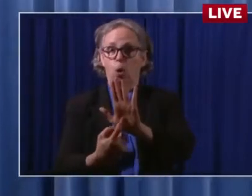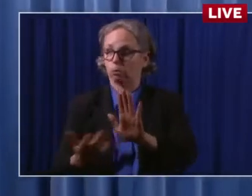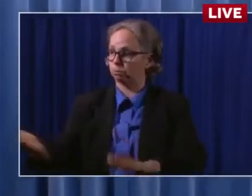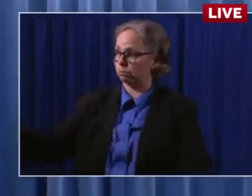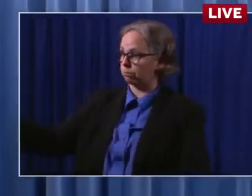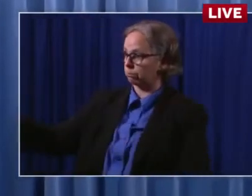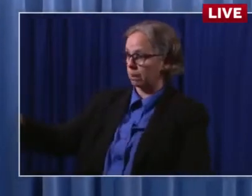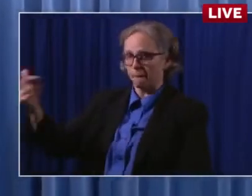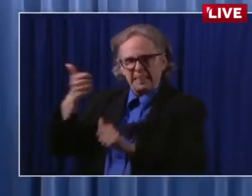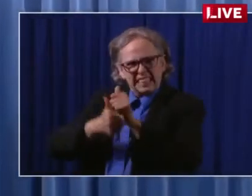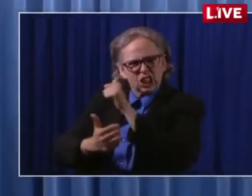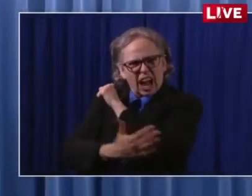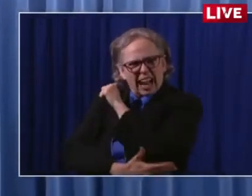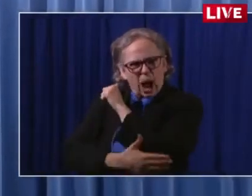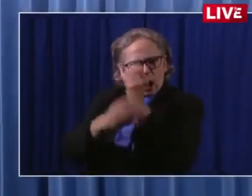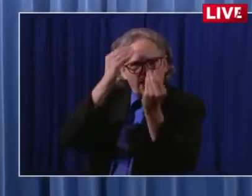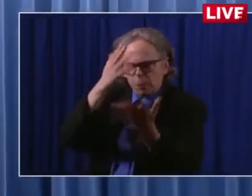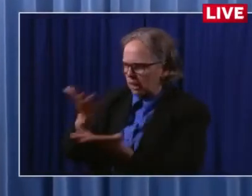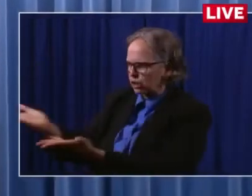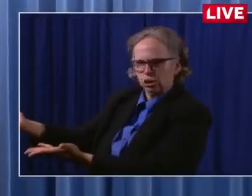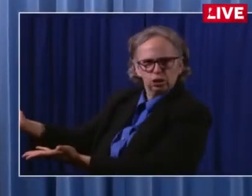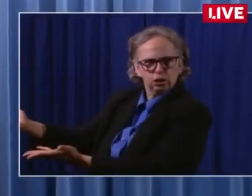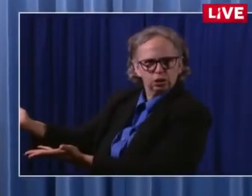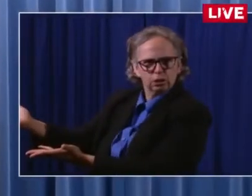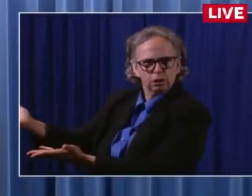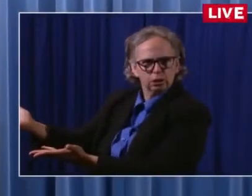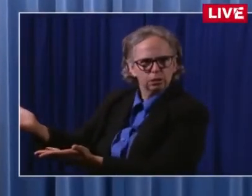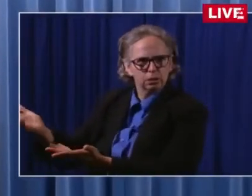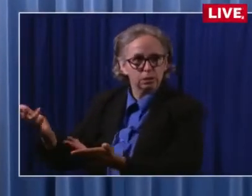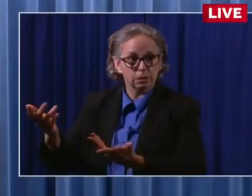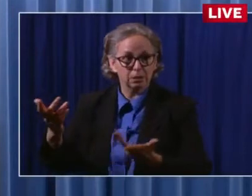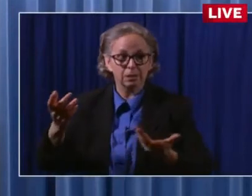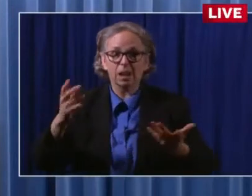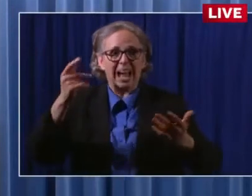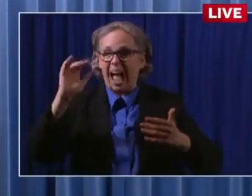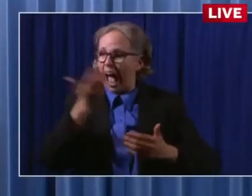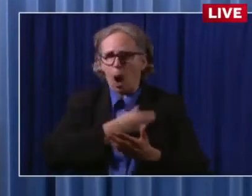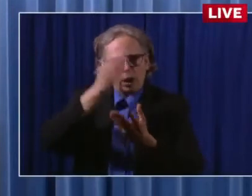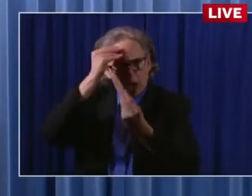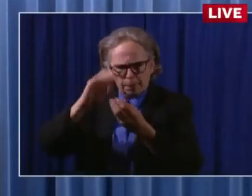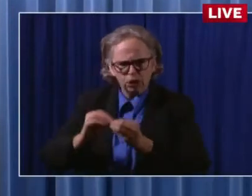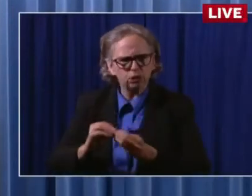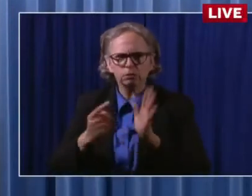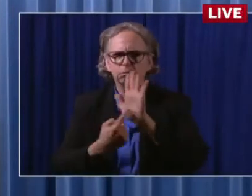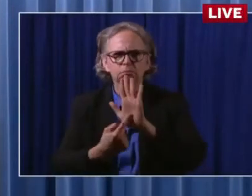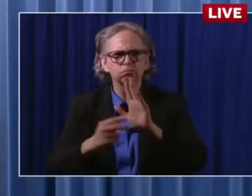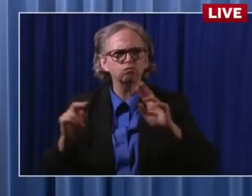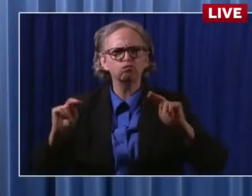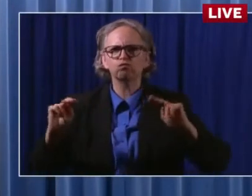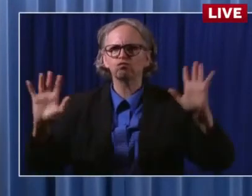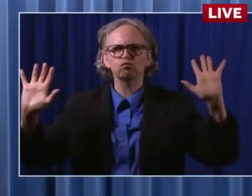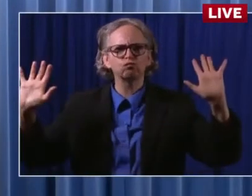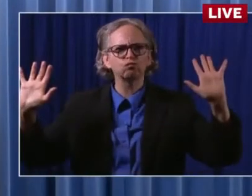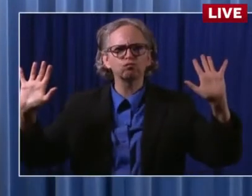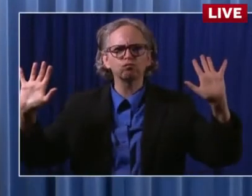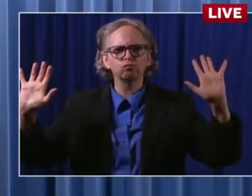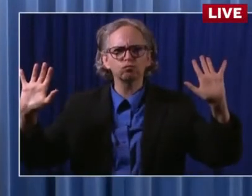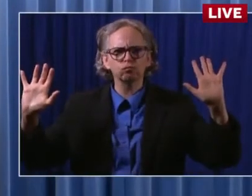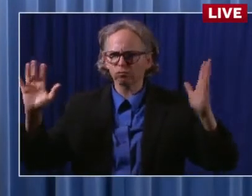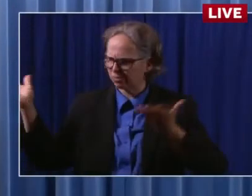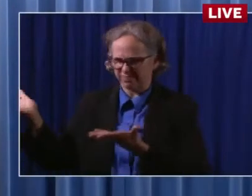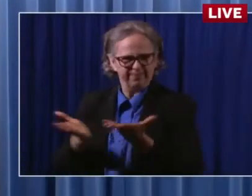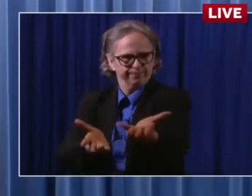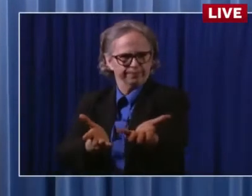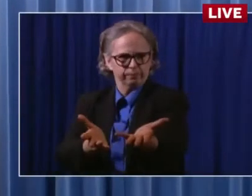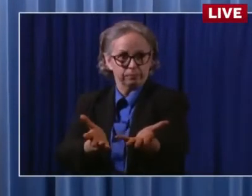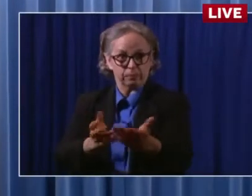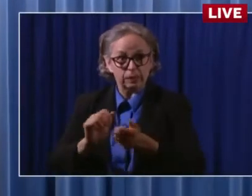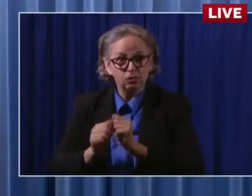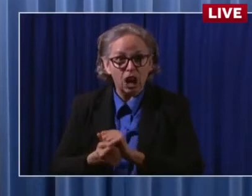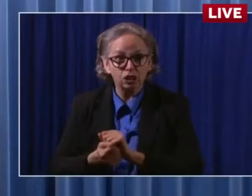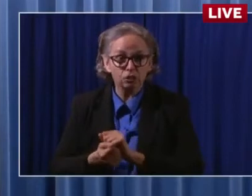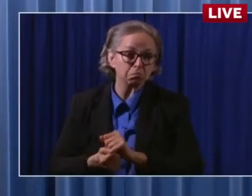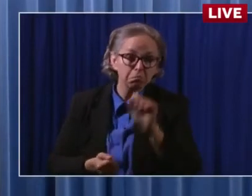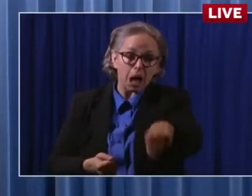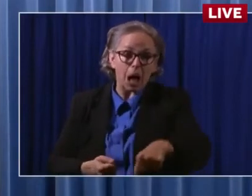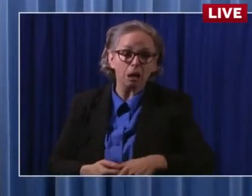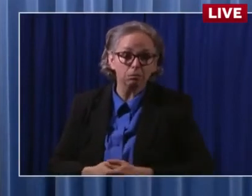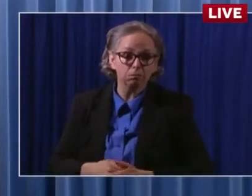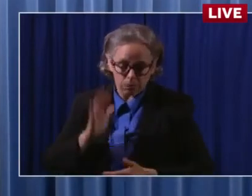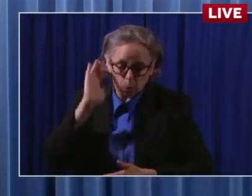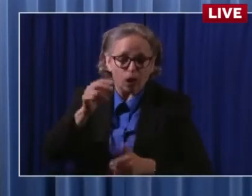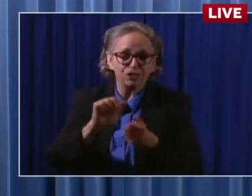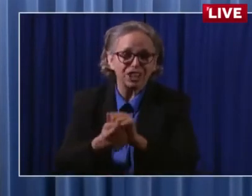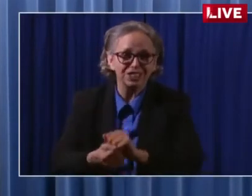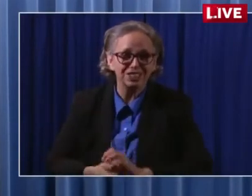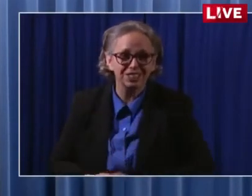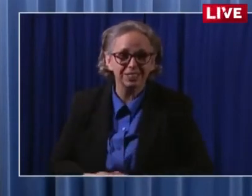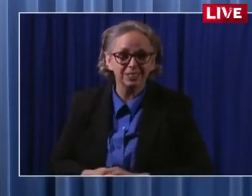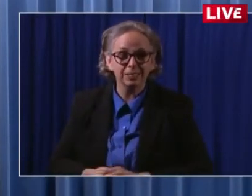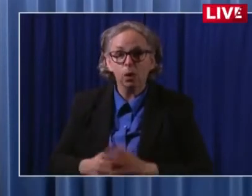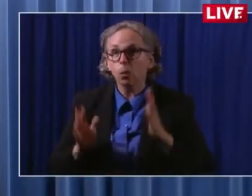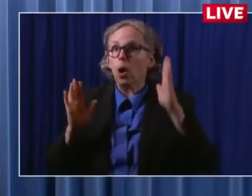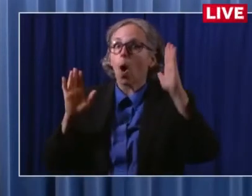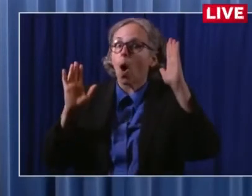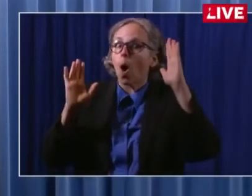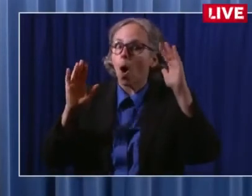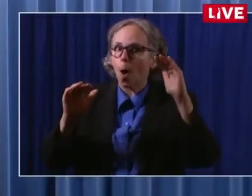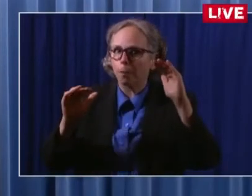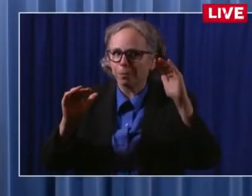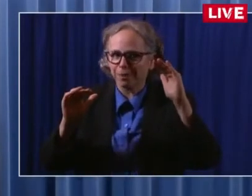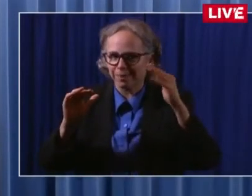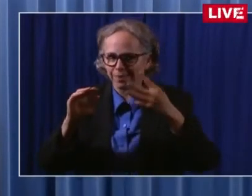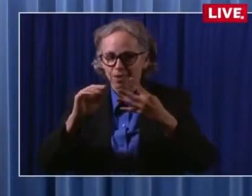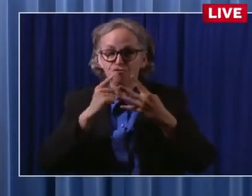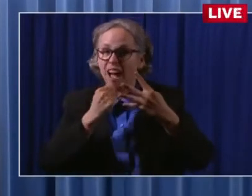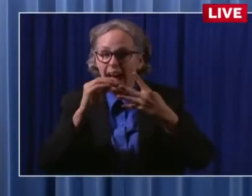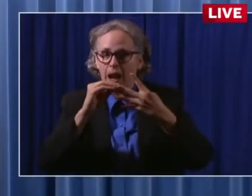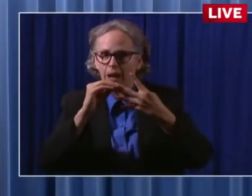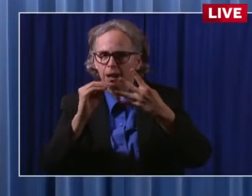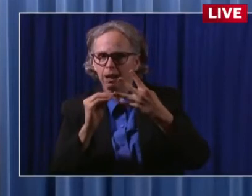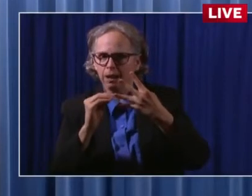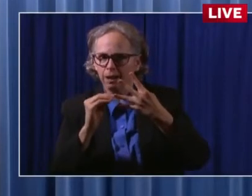WE ARE TRYING TO GIVE NOW THE DATA BASED UPON OBJECTIVE DATA ABOUT WHERE EVERY SINGLE COUNTY IS EVE WEEK.